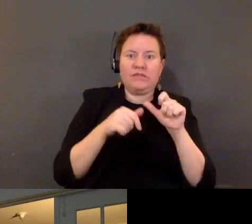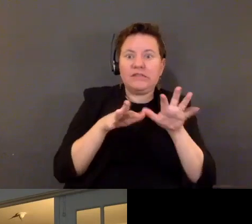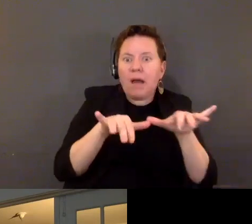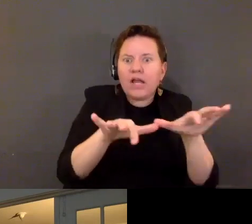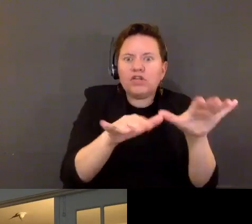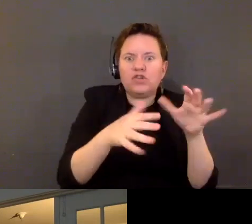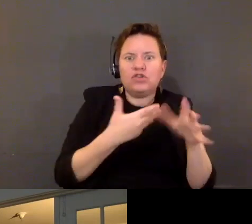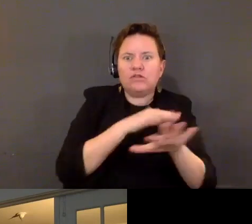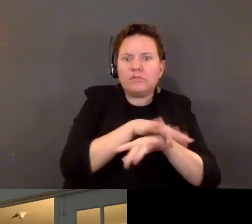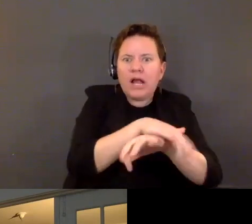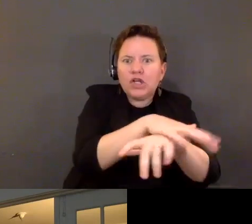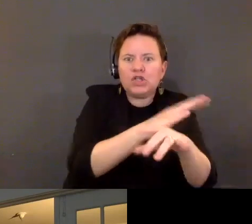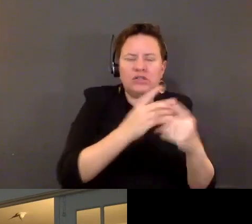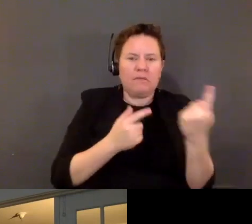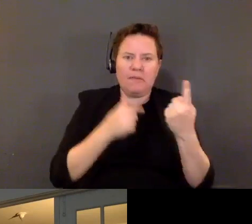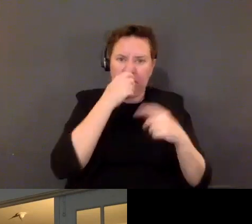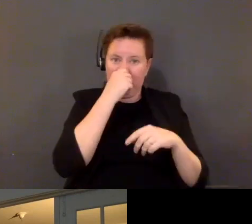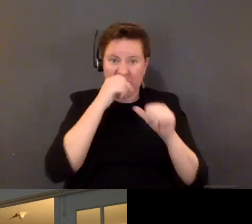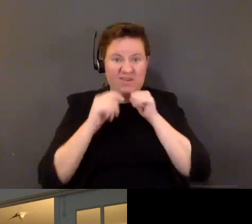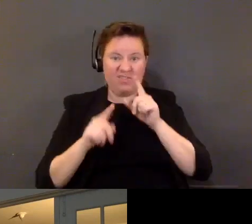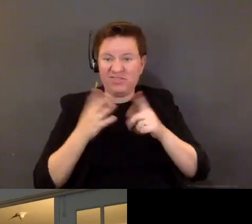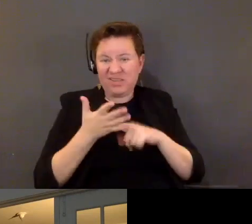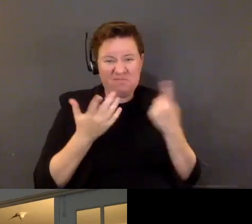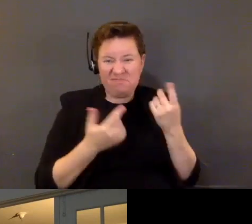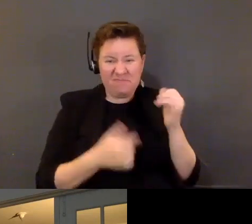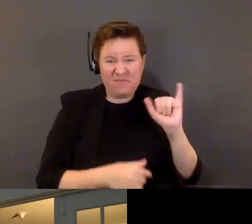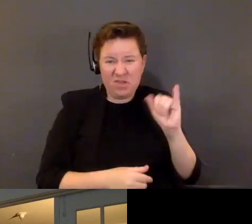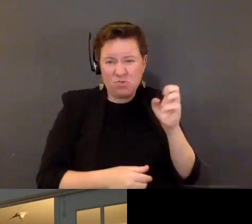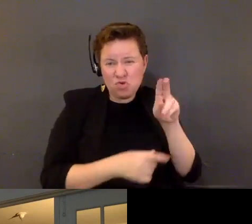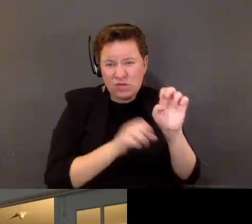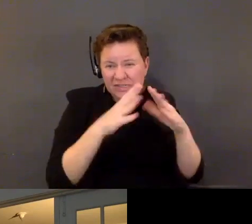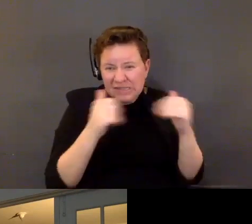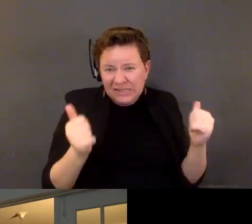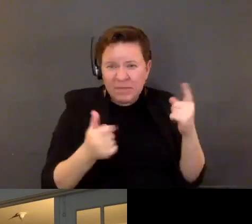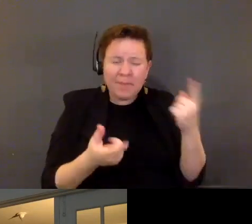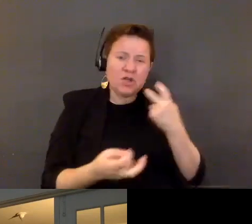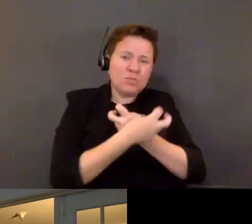not sure some immune system thing maybe his bones kept thinking they were broken and never stopped